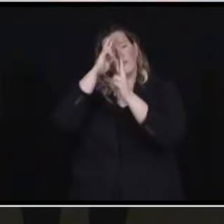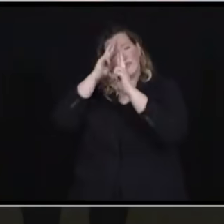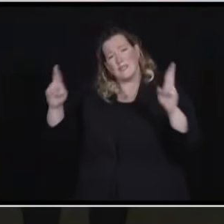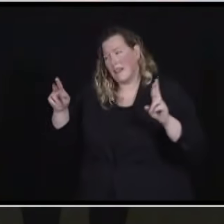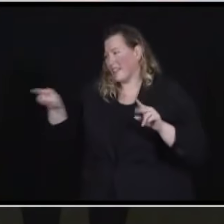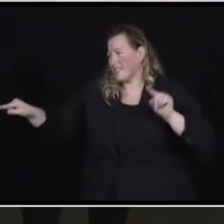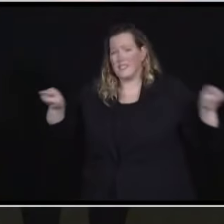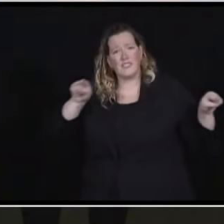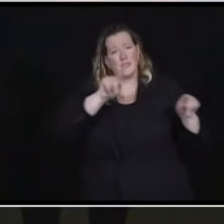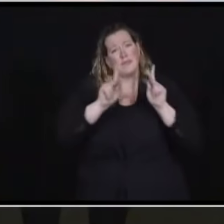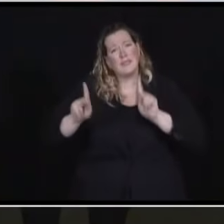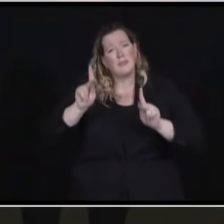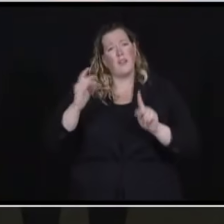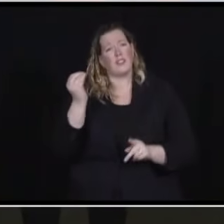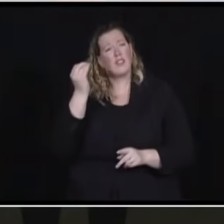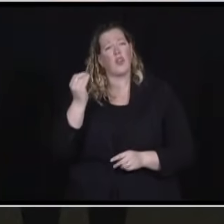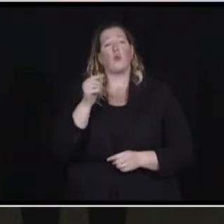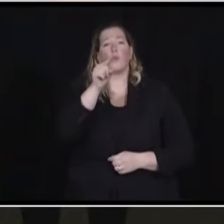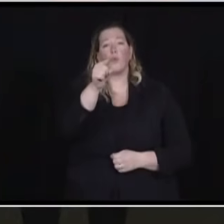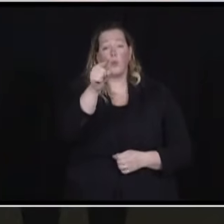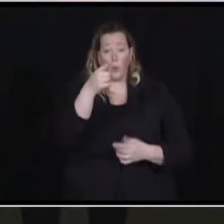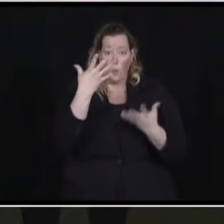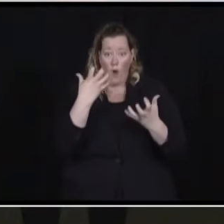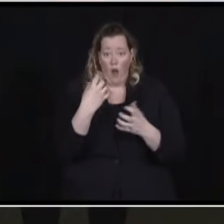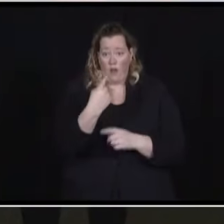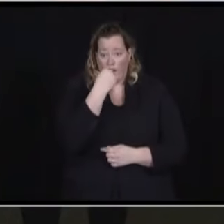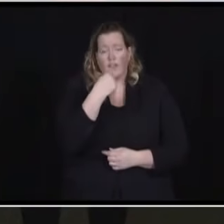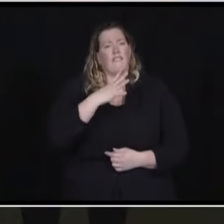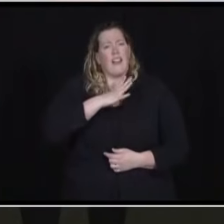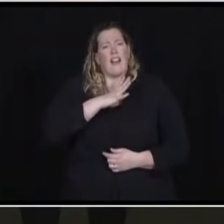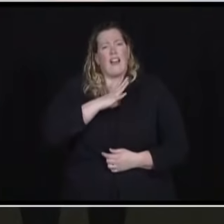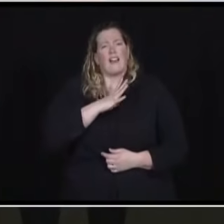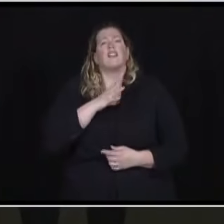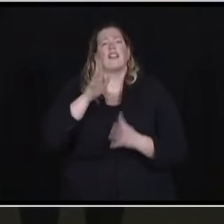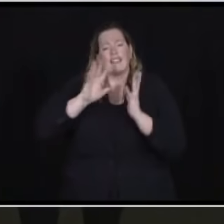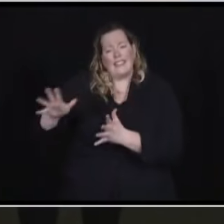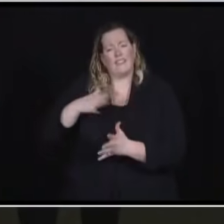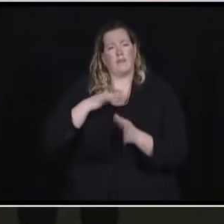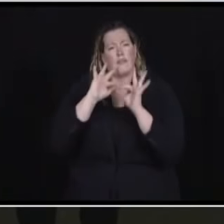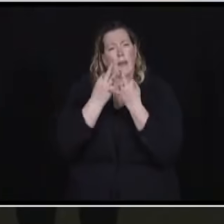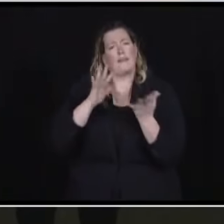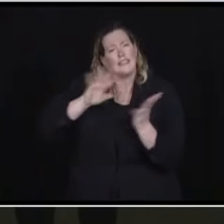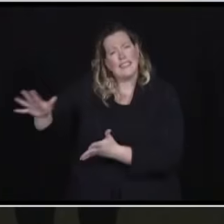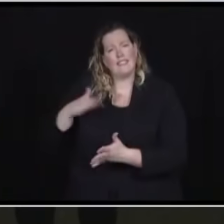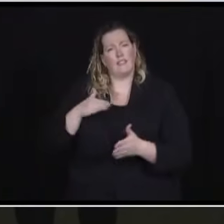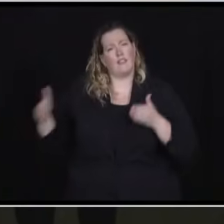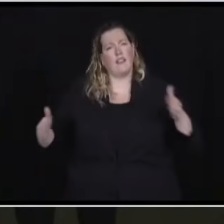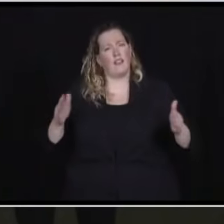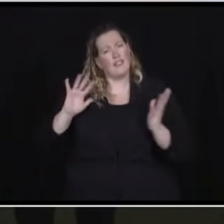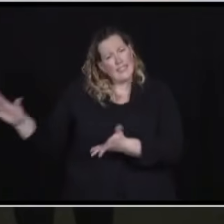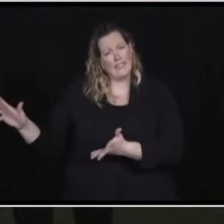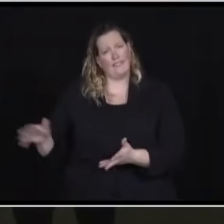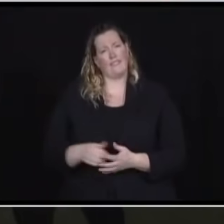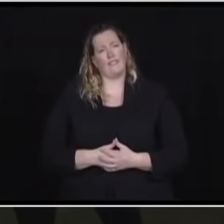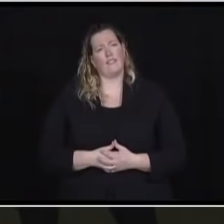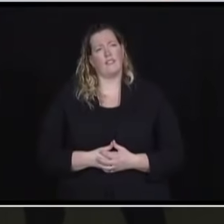respecting the people of Ontario if you want to, me, me leave my family and leave my neighbours alone thank you.